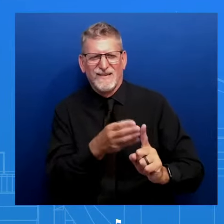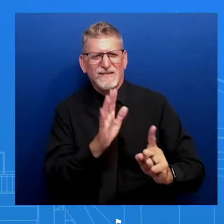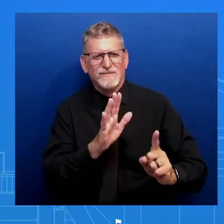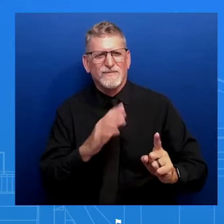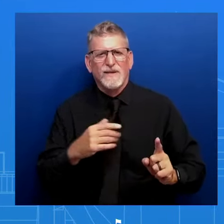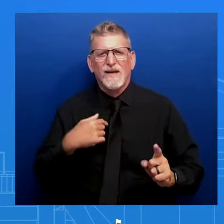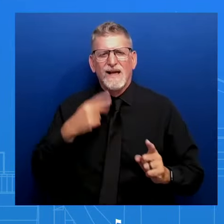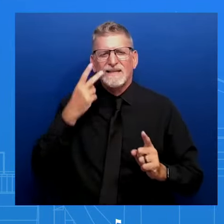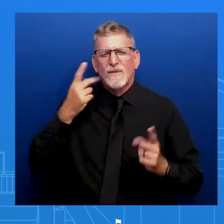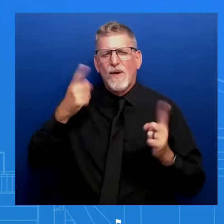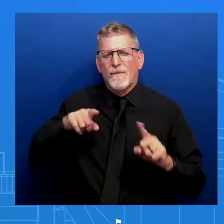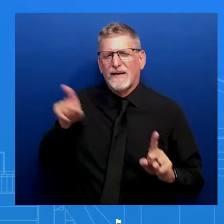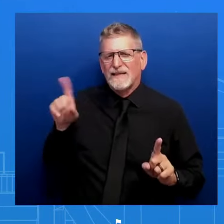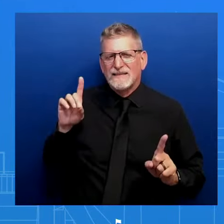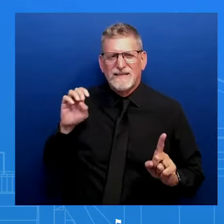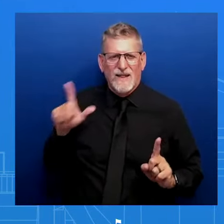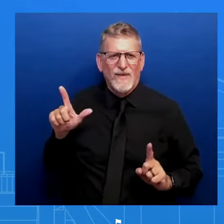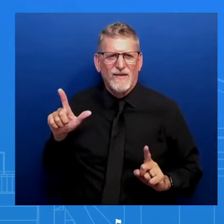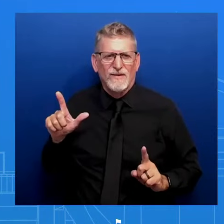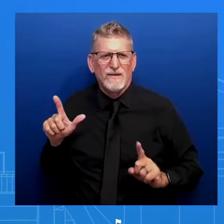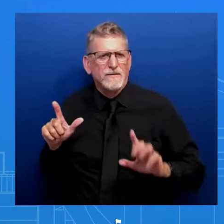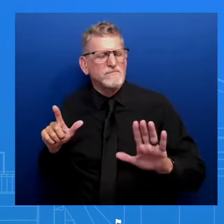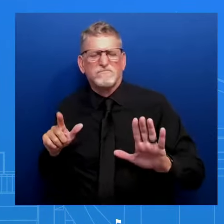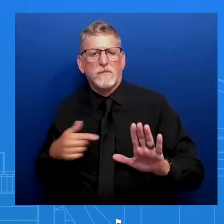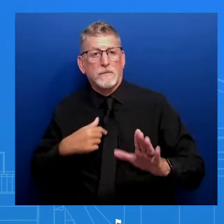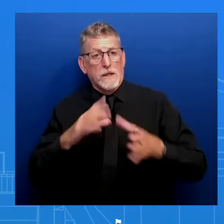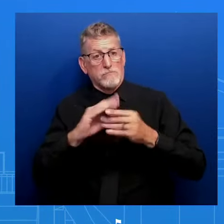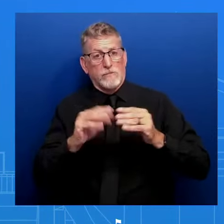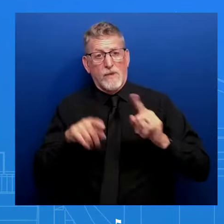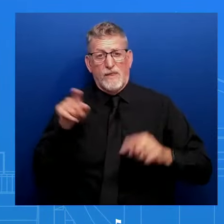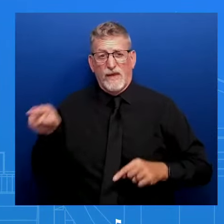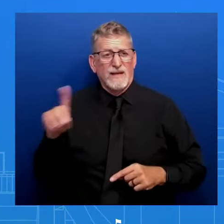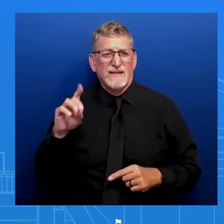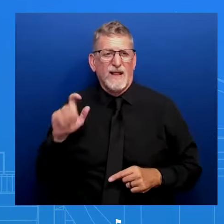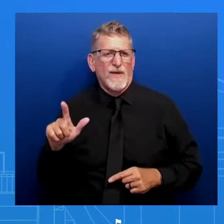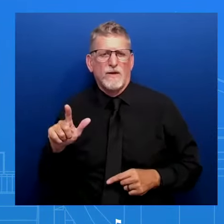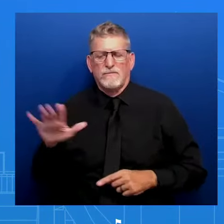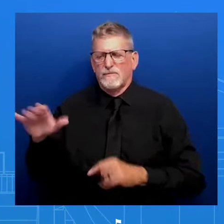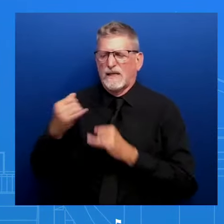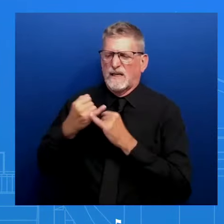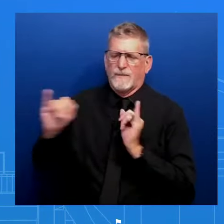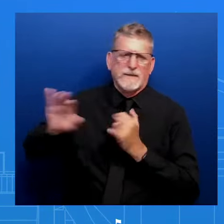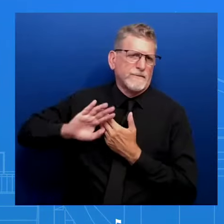It is an independent matter. This is up for the Department of Justice. Even with the question that you're asking me,